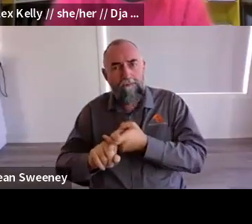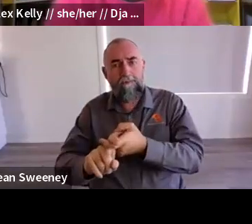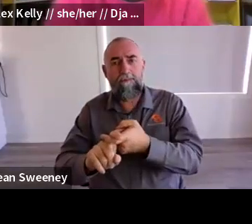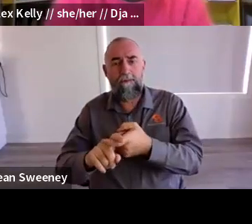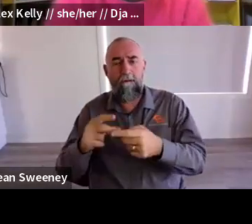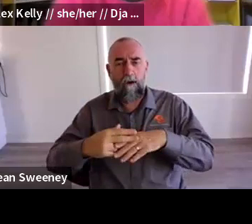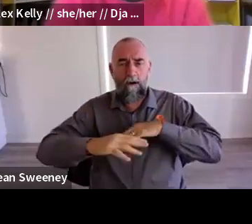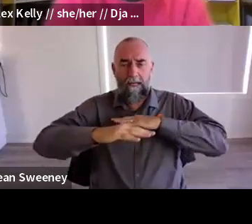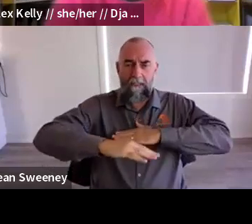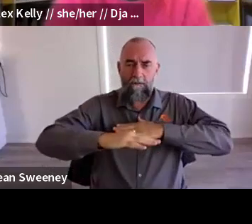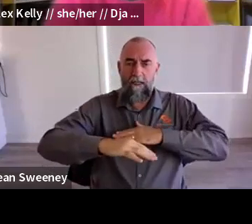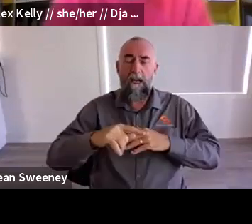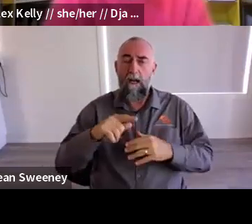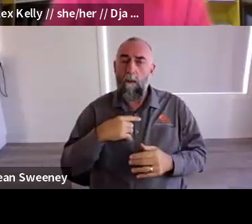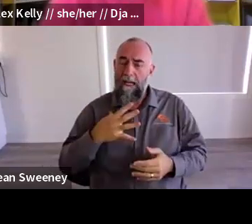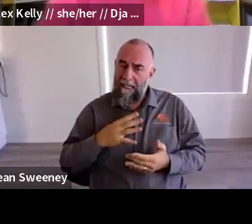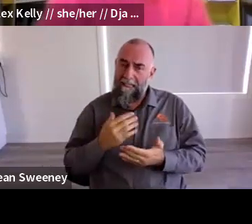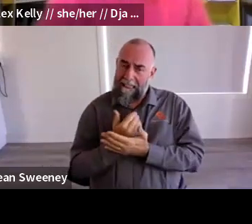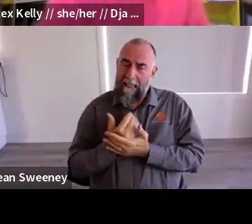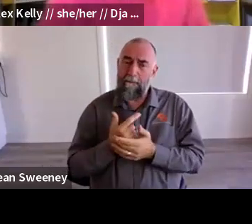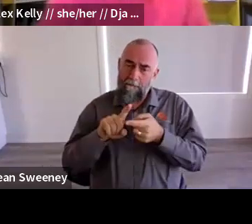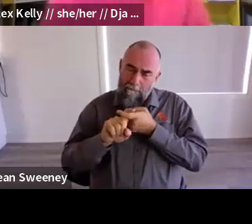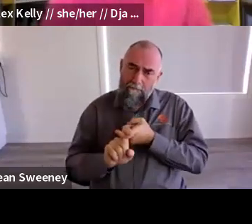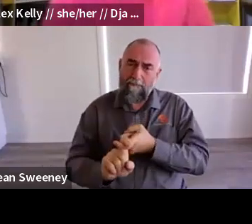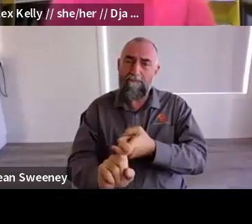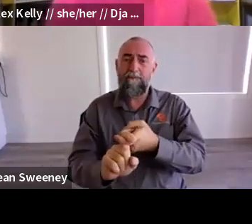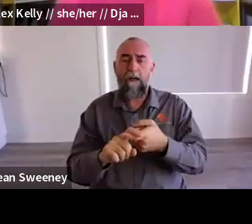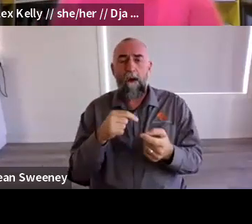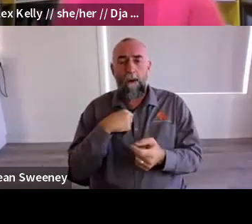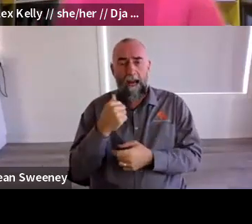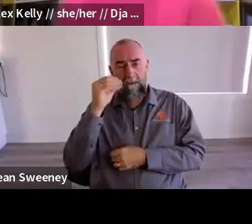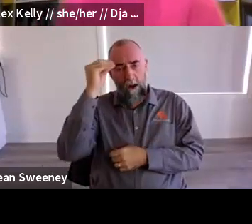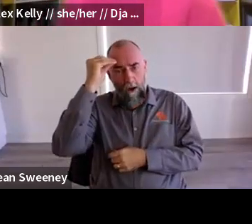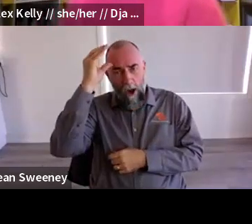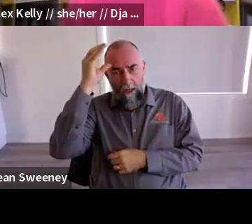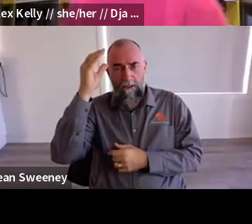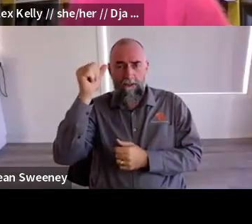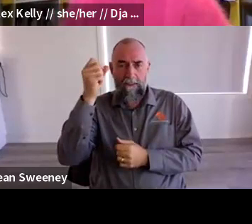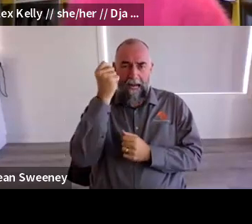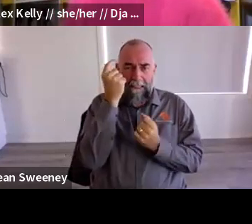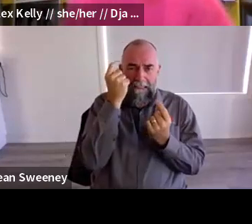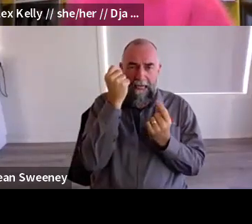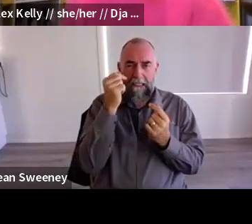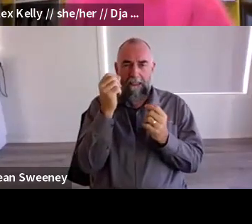the world have cared for country in a way that has been truly sustainable,